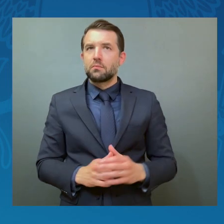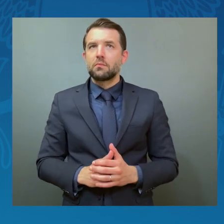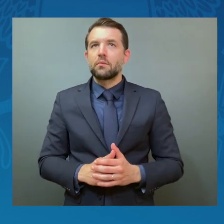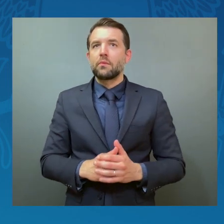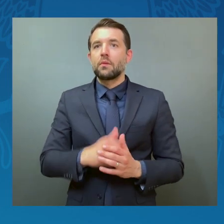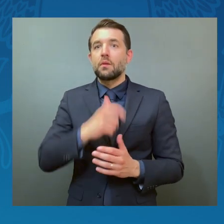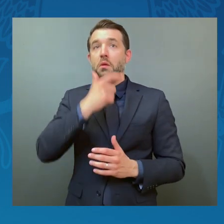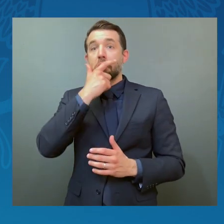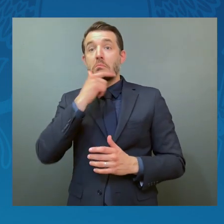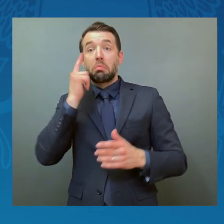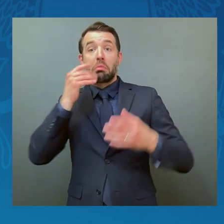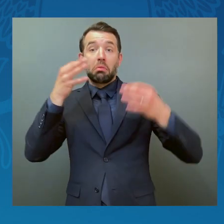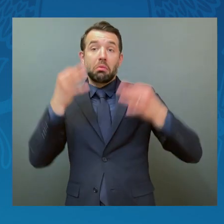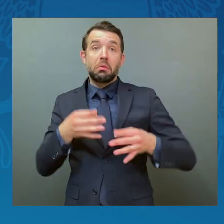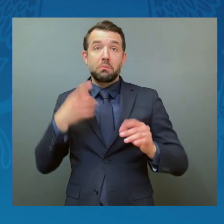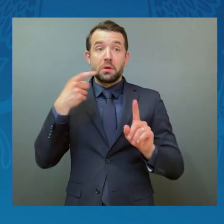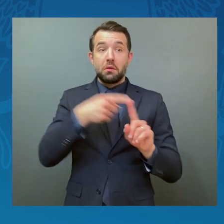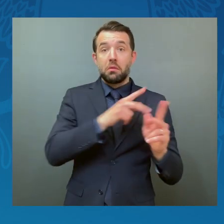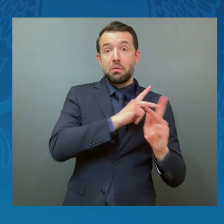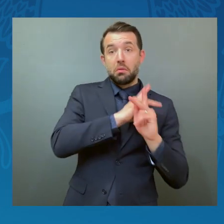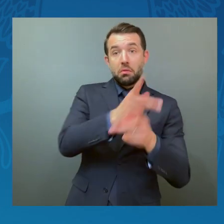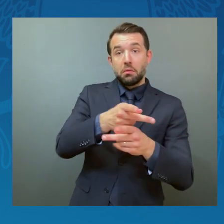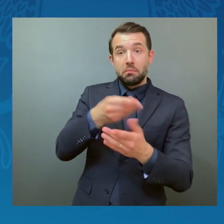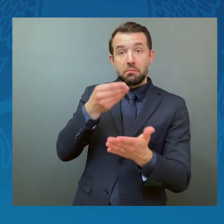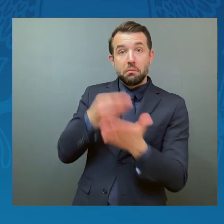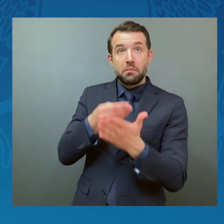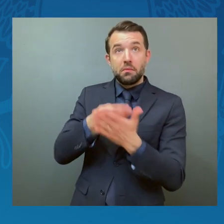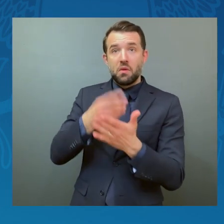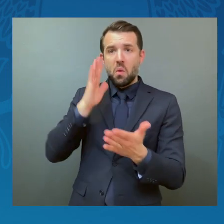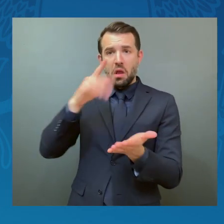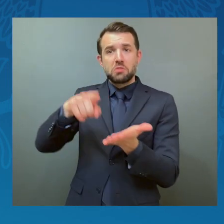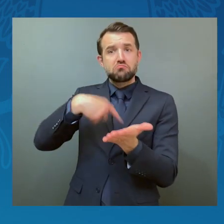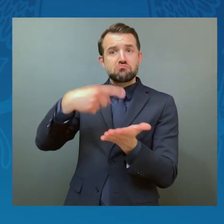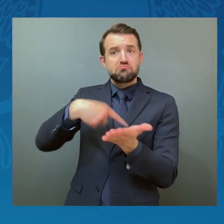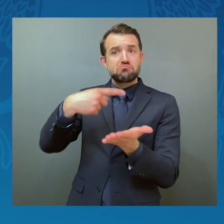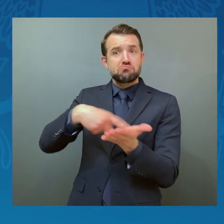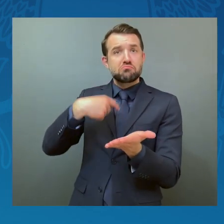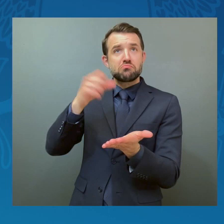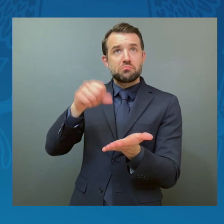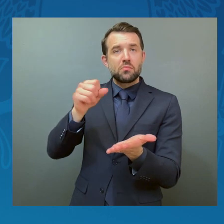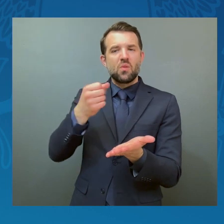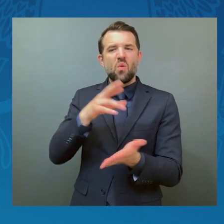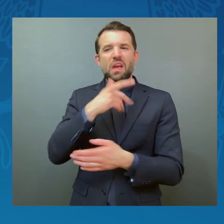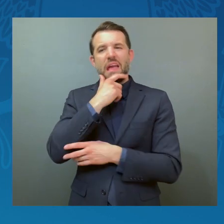if you want to borrow money so that people can decide, are you entitled to certain benefits,